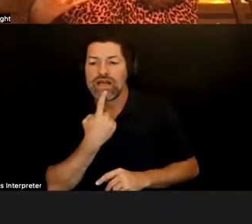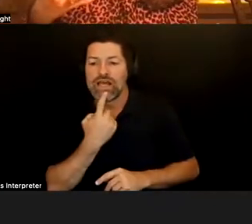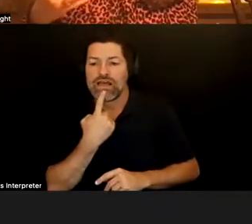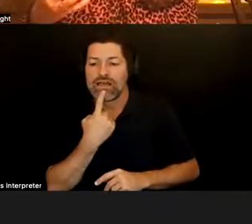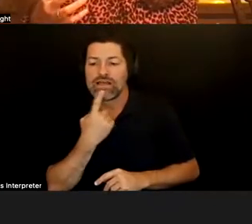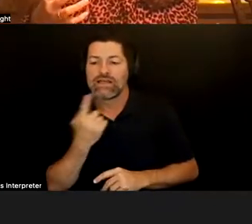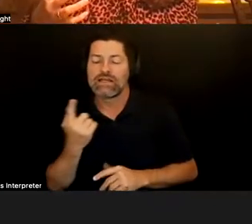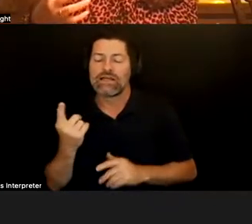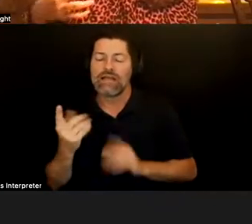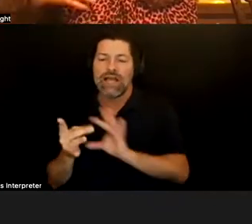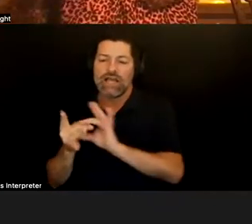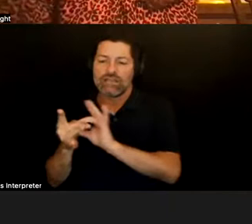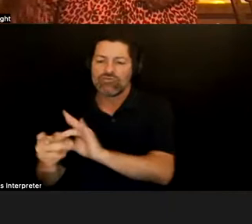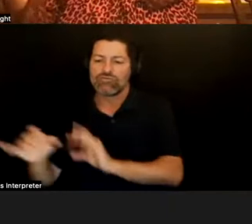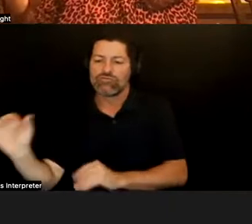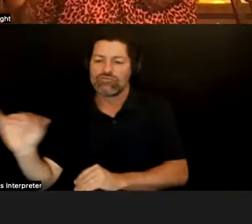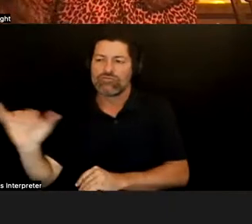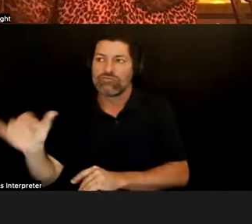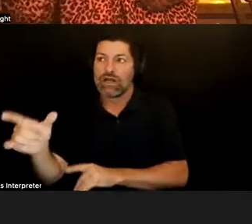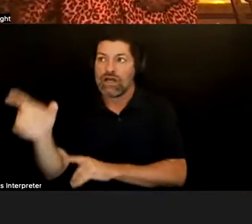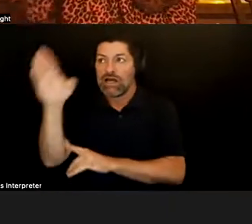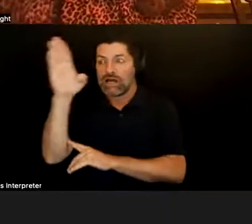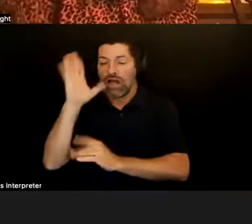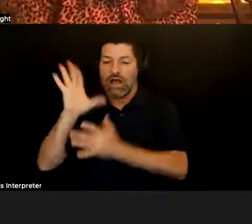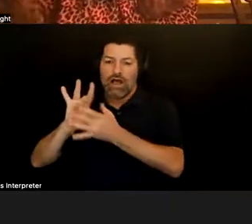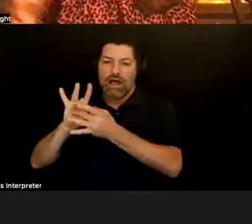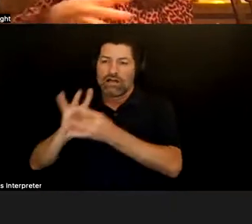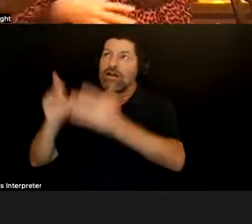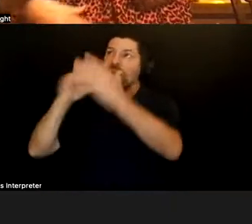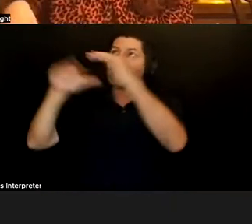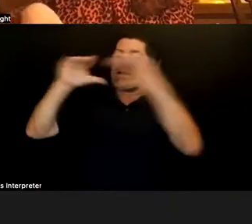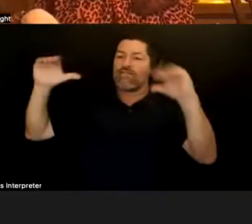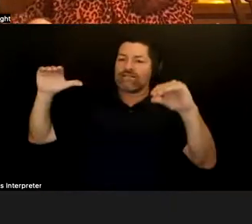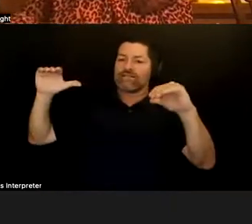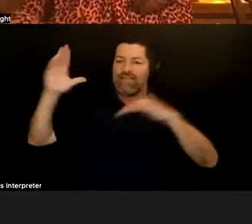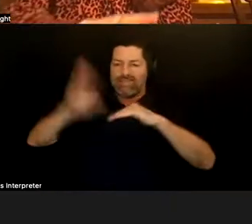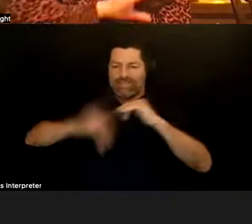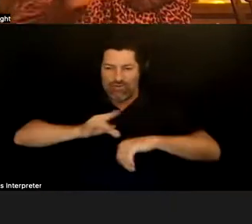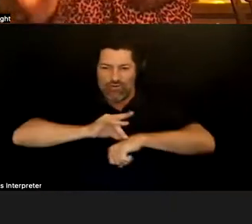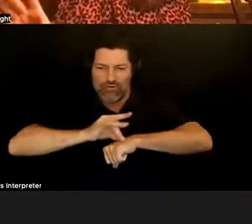to do with kind of God of of the heavens versus God of the earth, I mean, there are a 1,000,000